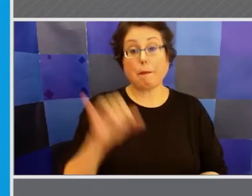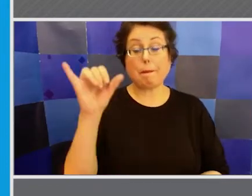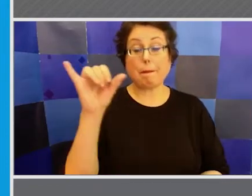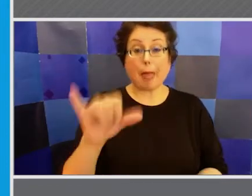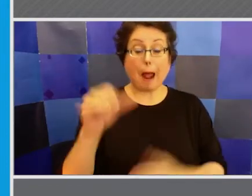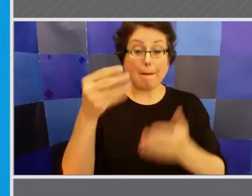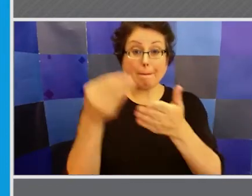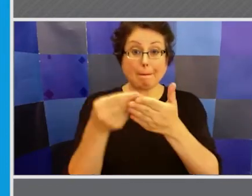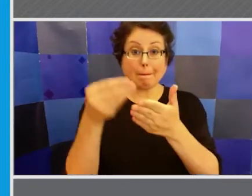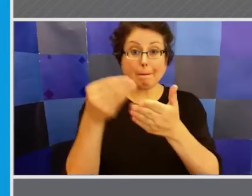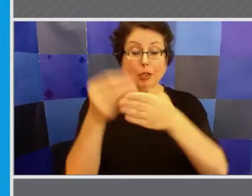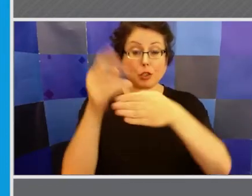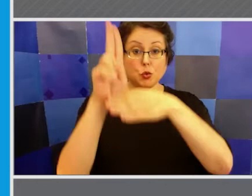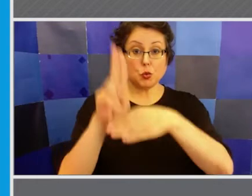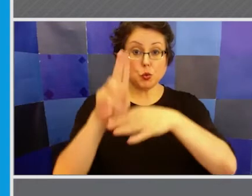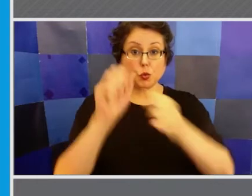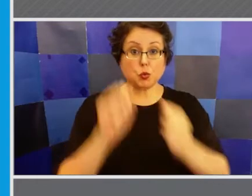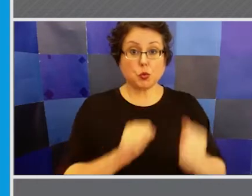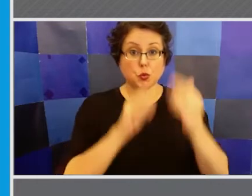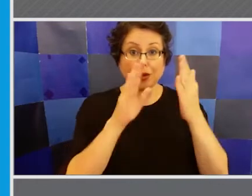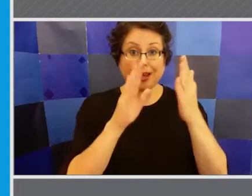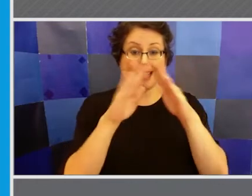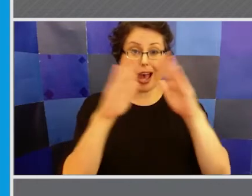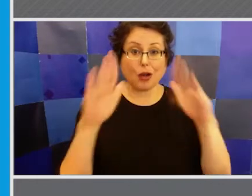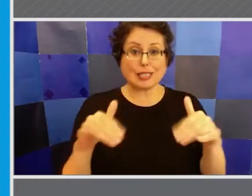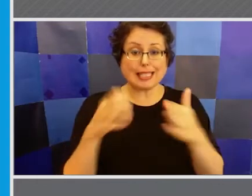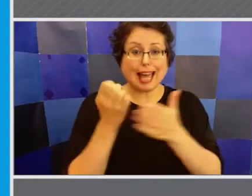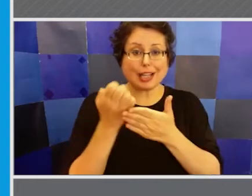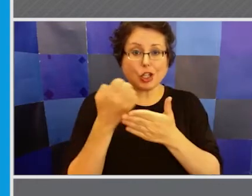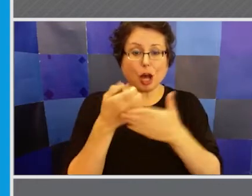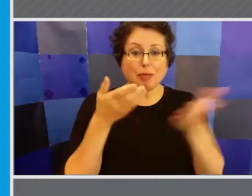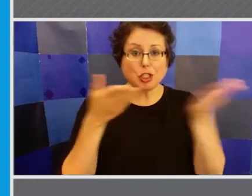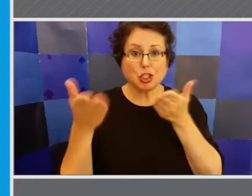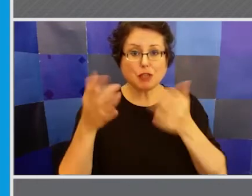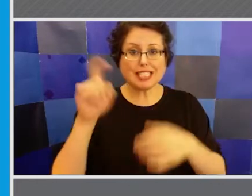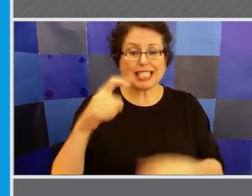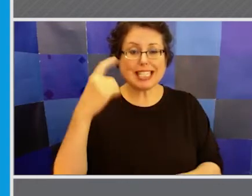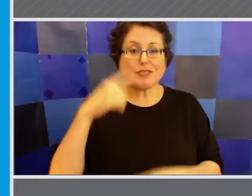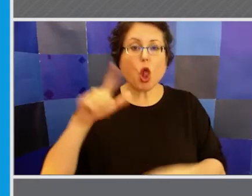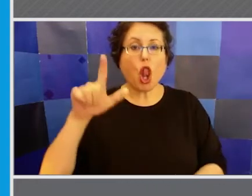economic and human service needs a low to moderate income, save, Pittsburgh residents